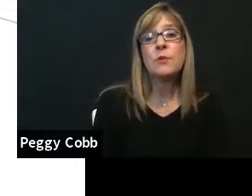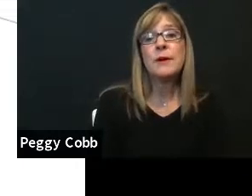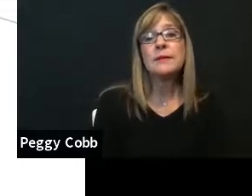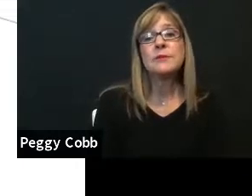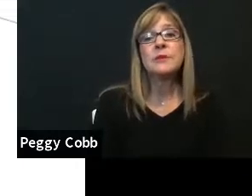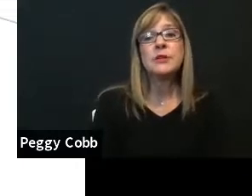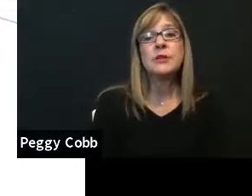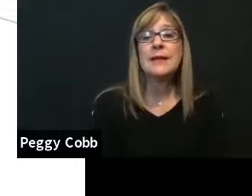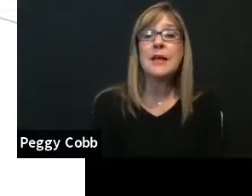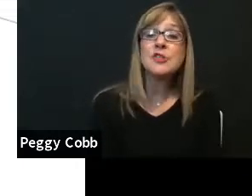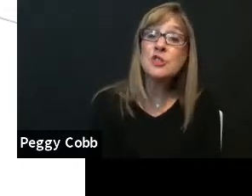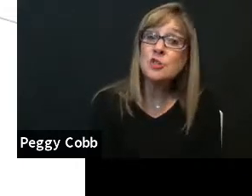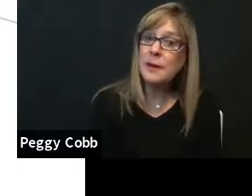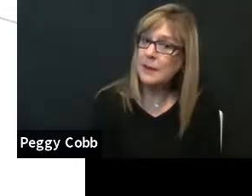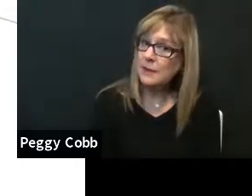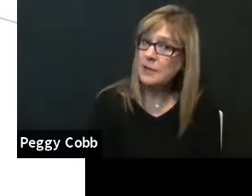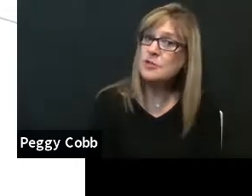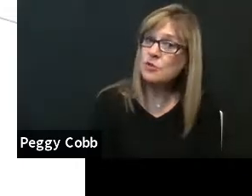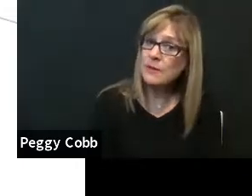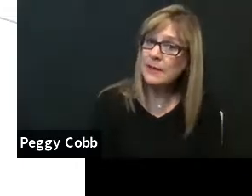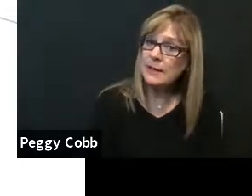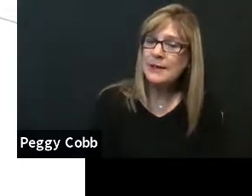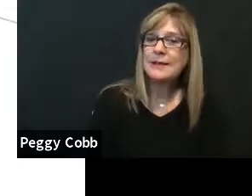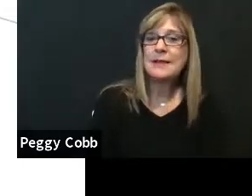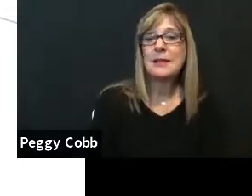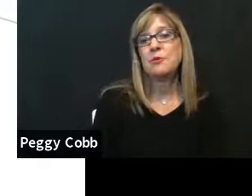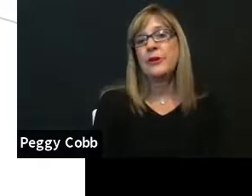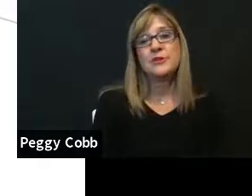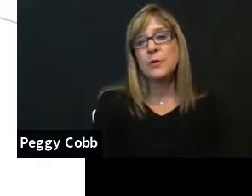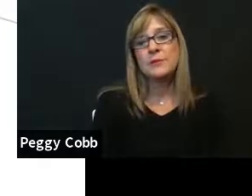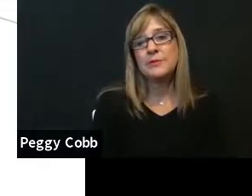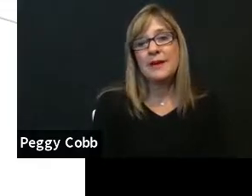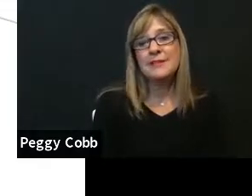we want them to know they can't assume. Again, assuming that the employer is going to provide